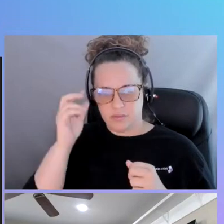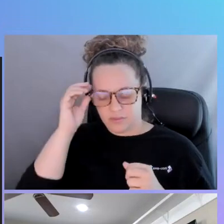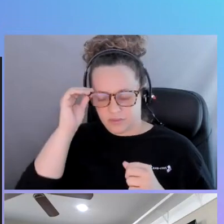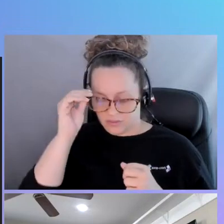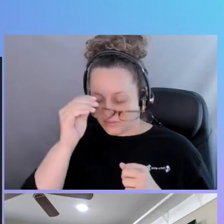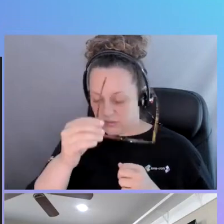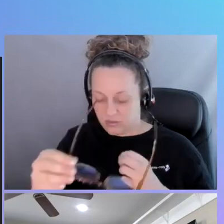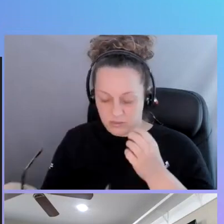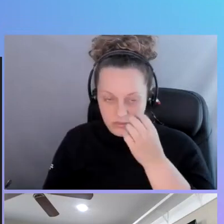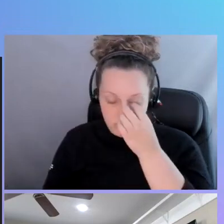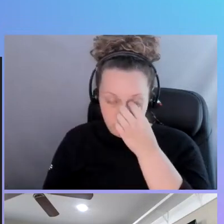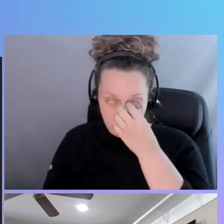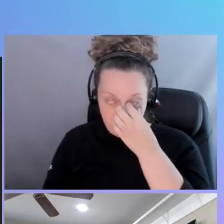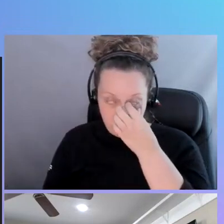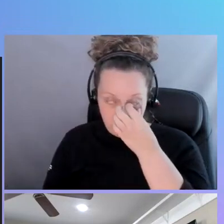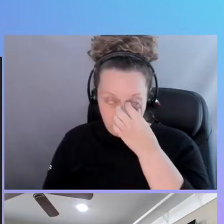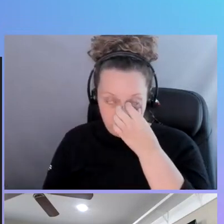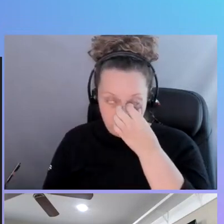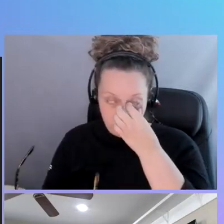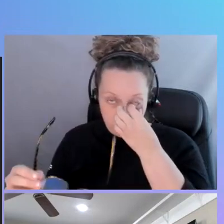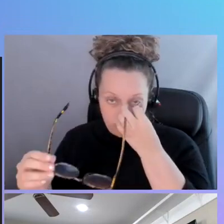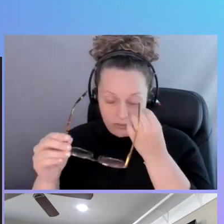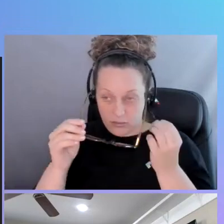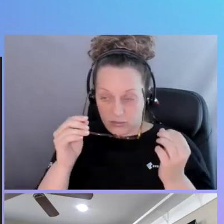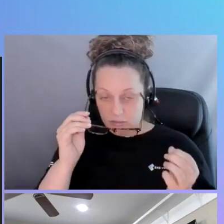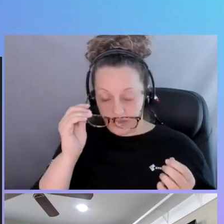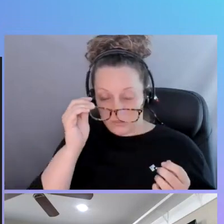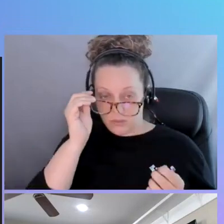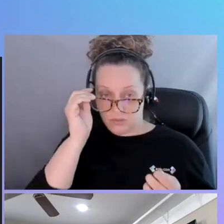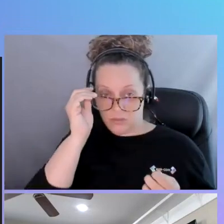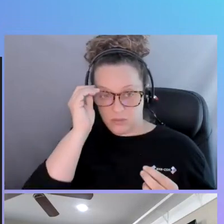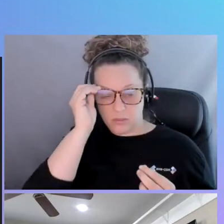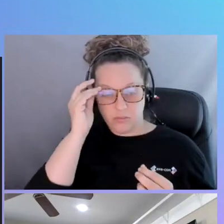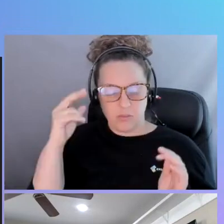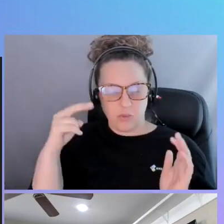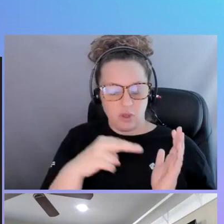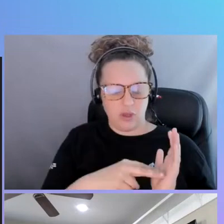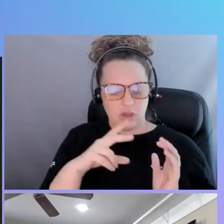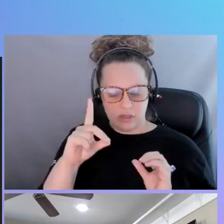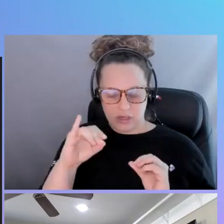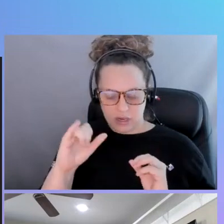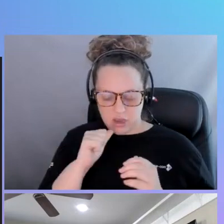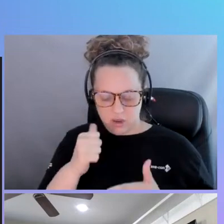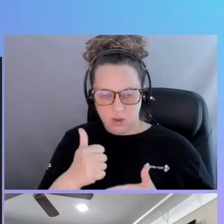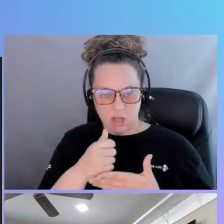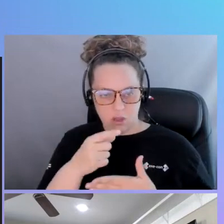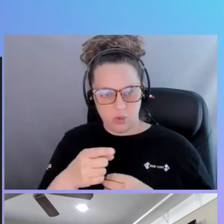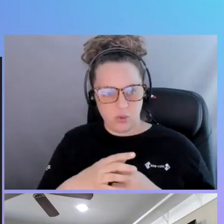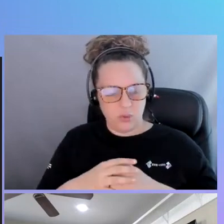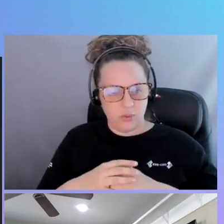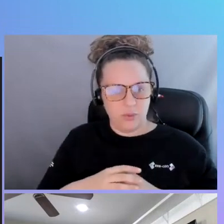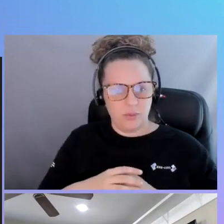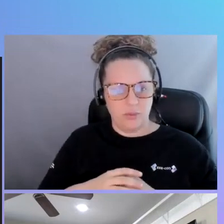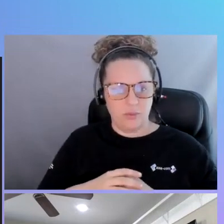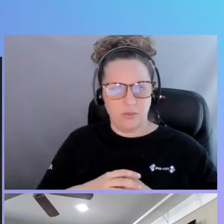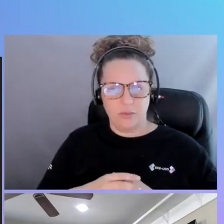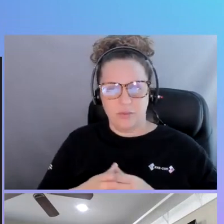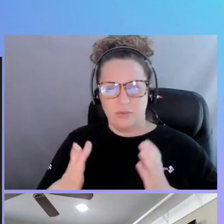problem. The first thing we're going to look at are, how do I and employee resource groups can help you? Then we're going to